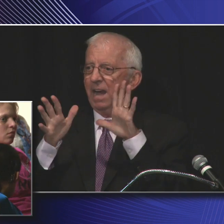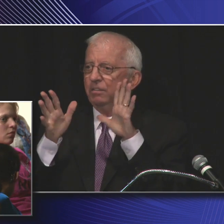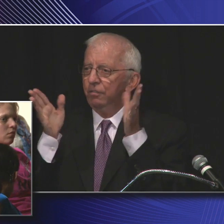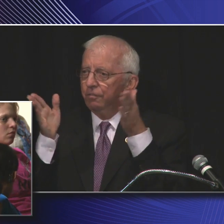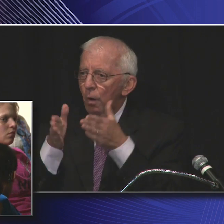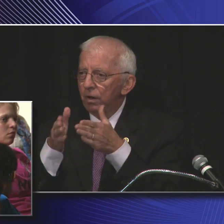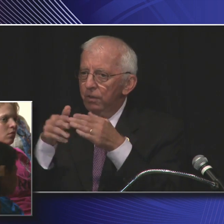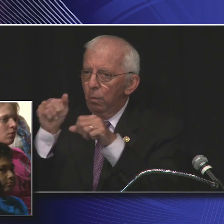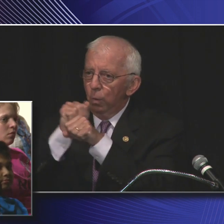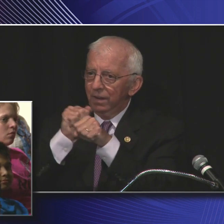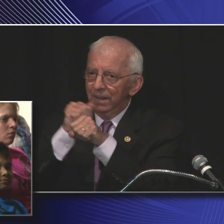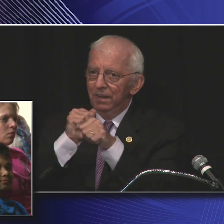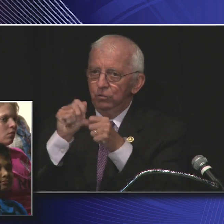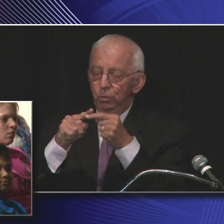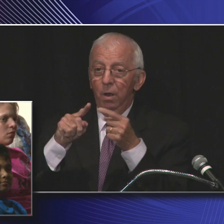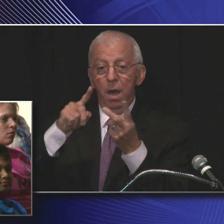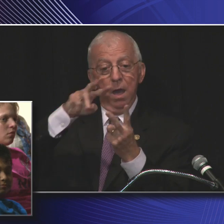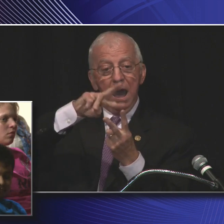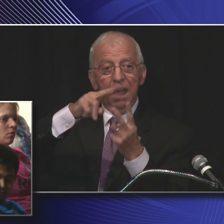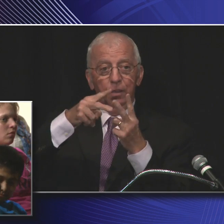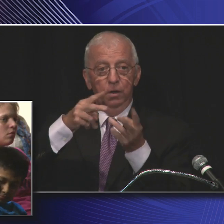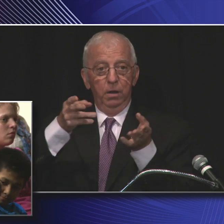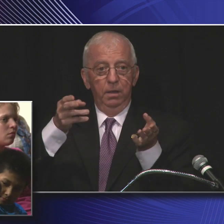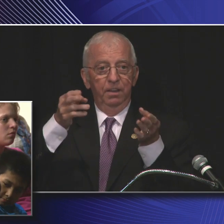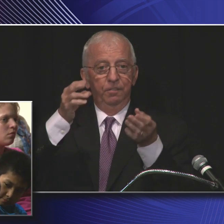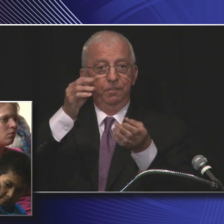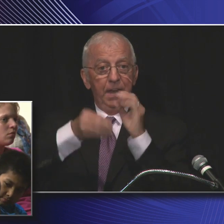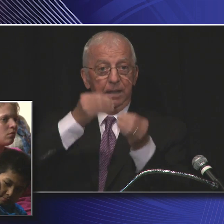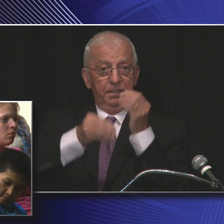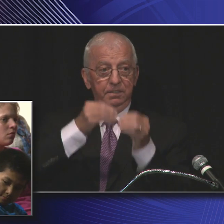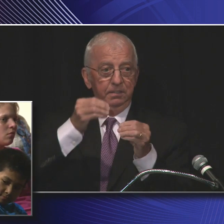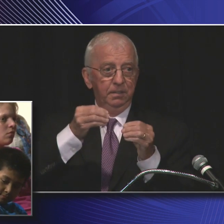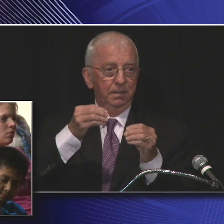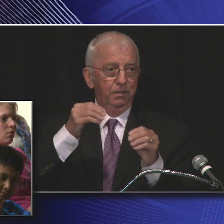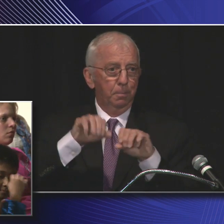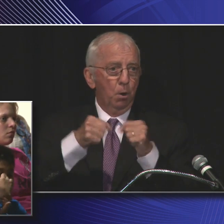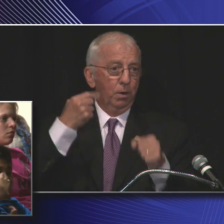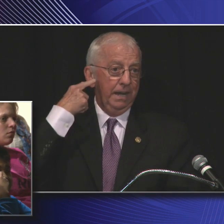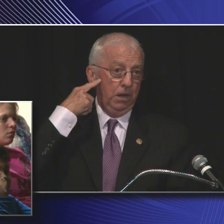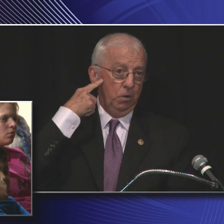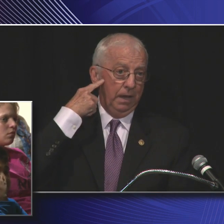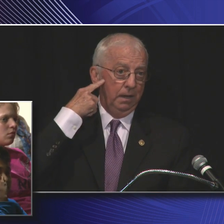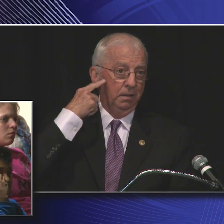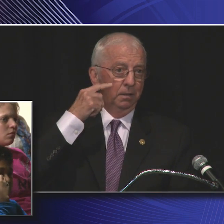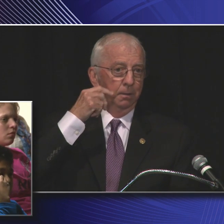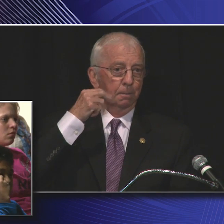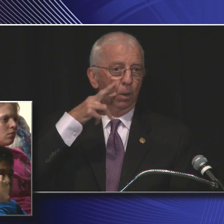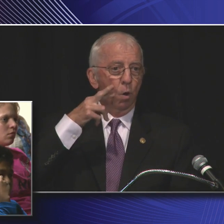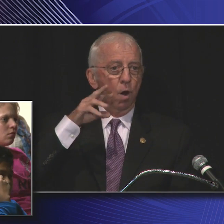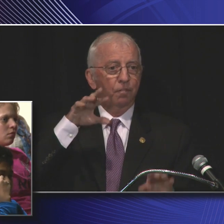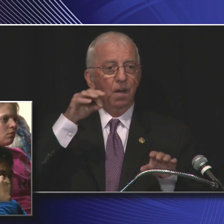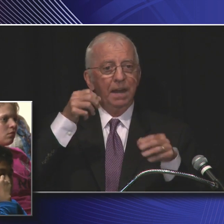Let's focus on working to either fix the broken hearing or find